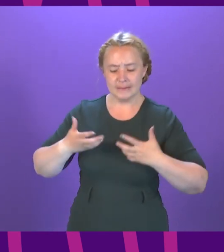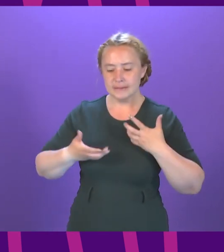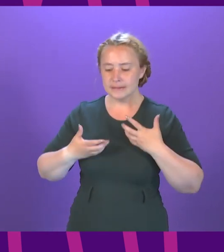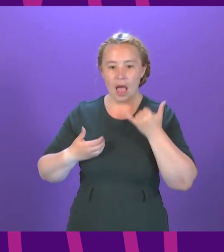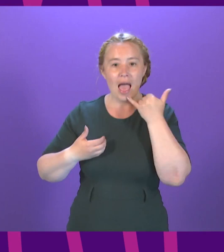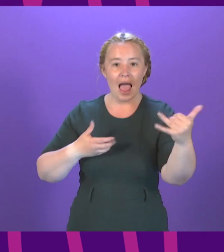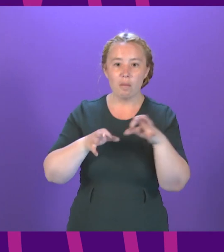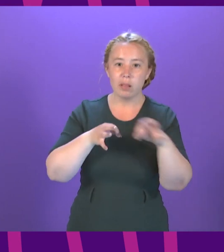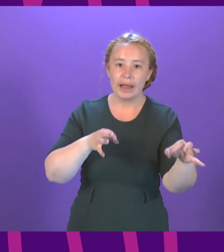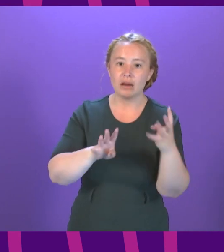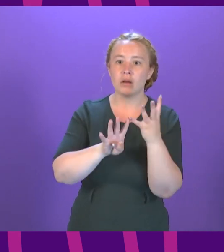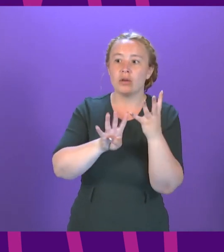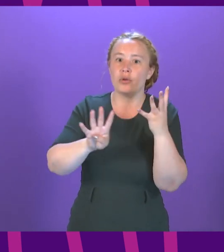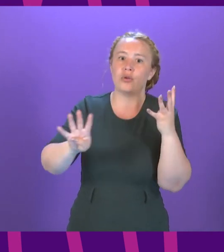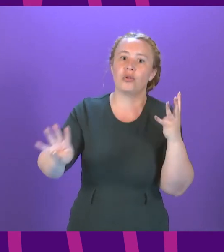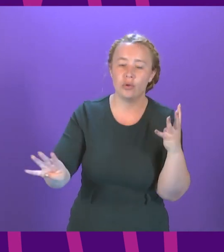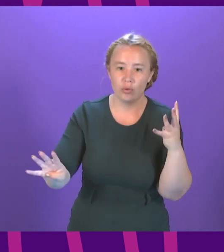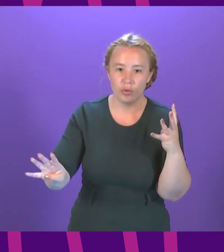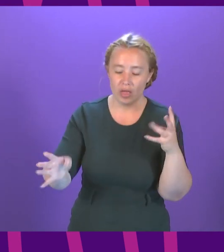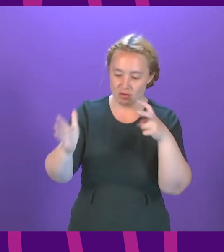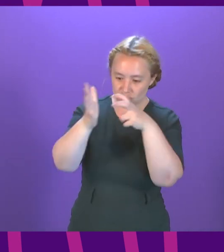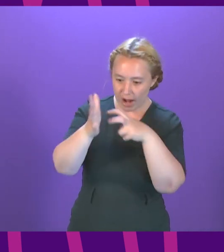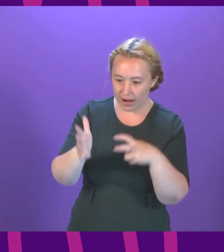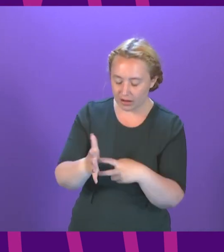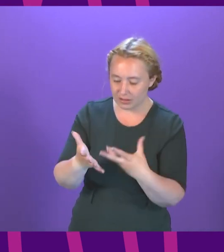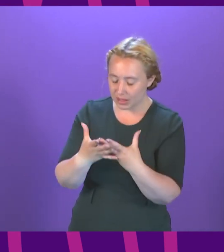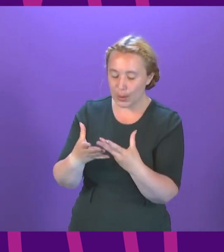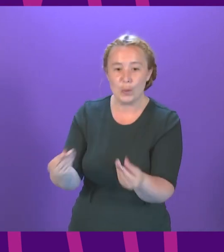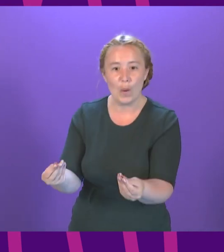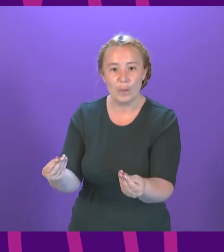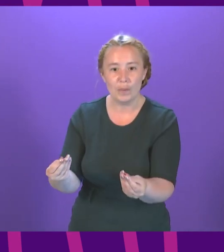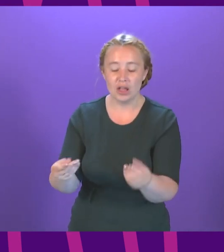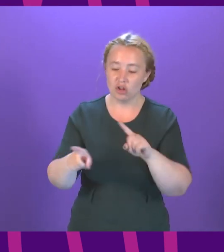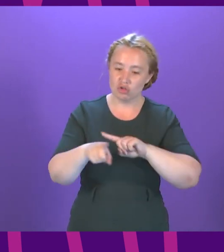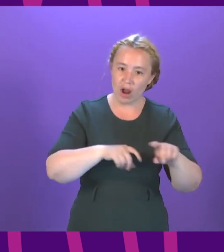and delays in tracing records and getting them delivered. In some cases, such delays mean that